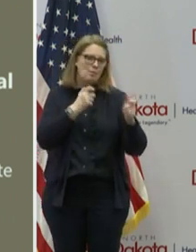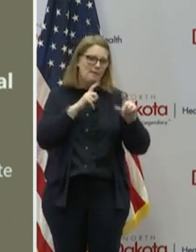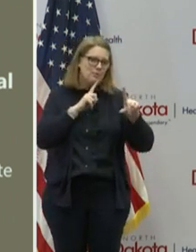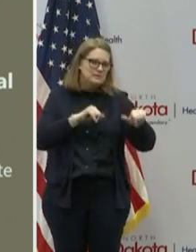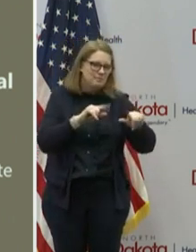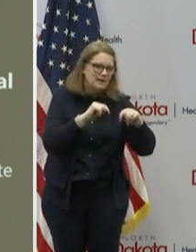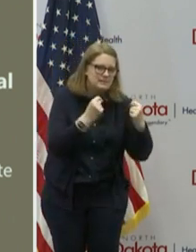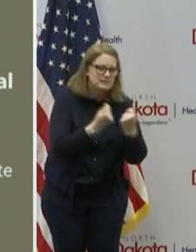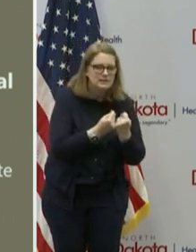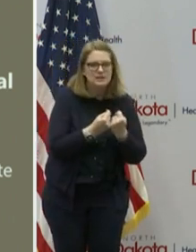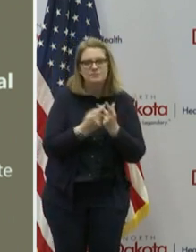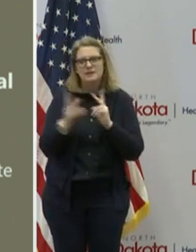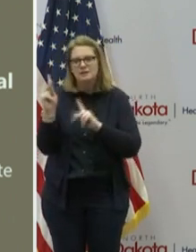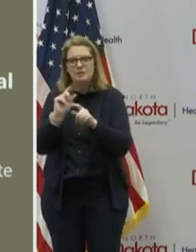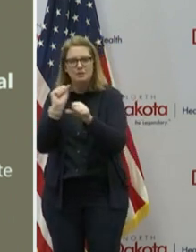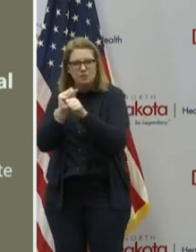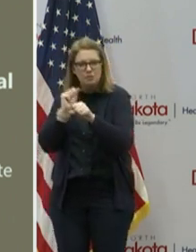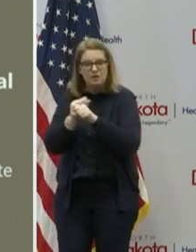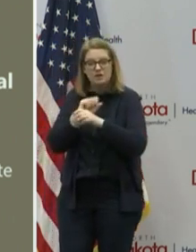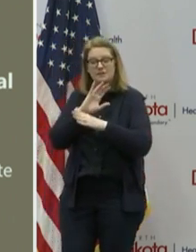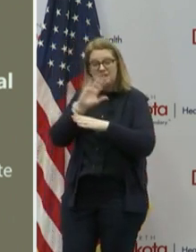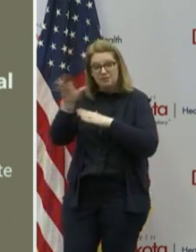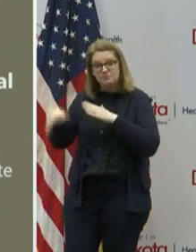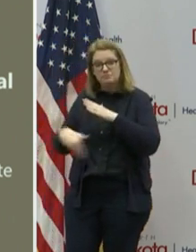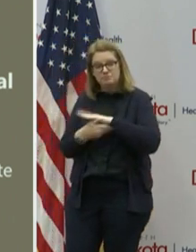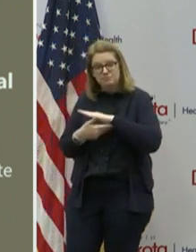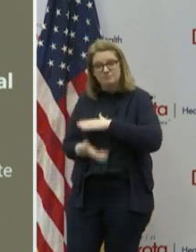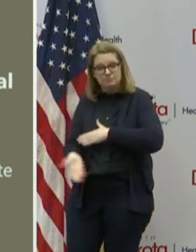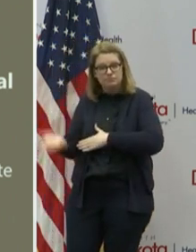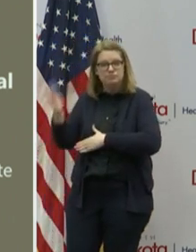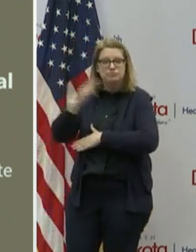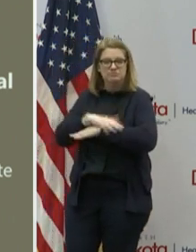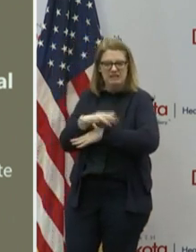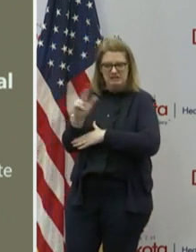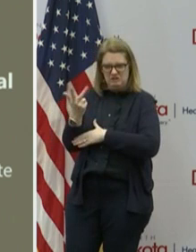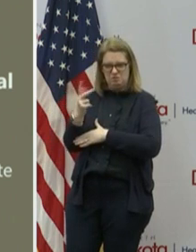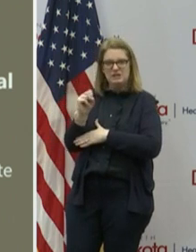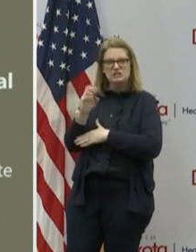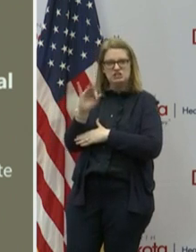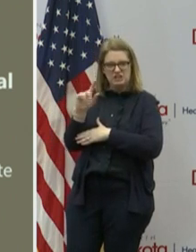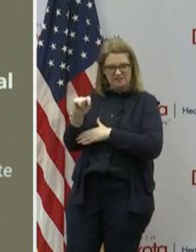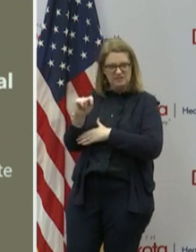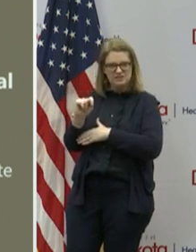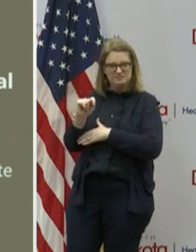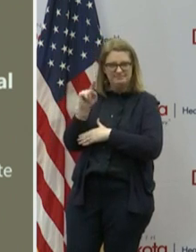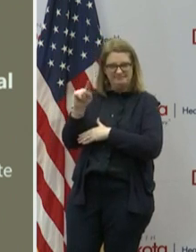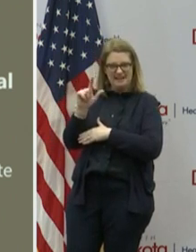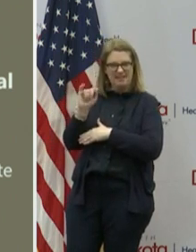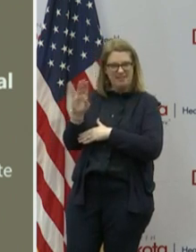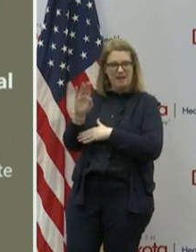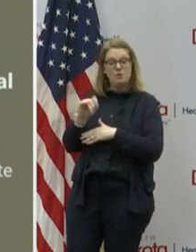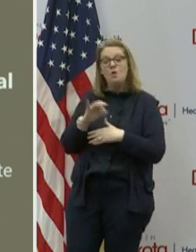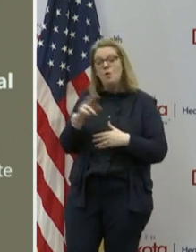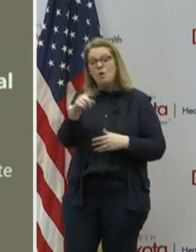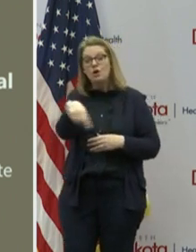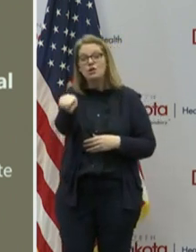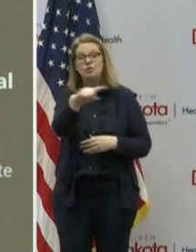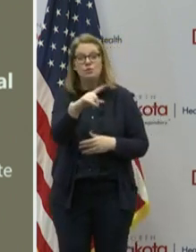TO THANK ALL THE PEOPLE INVOLVED THING WHETHER THE NATIONAL GUARDSMEN, THE HEALTHCARE PROVIDERS, THE RAPID RESPONSE TEAM, THE PEOPLE WORKING AROUND